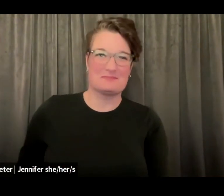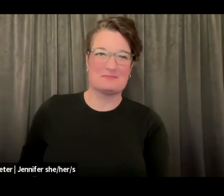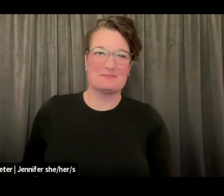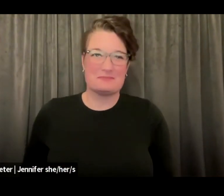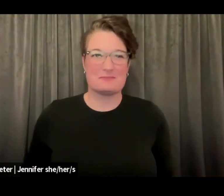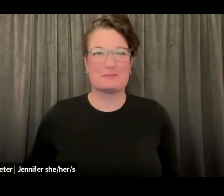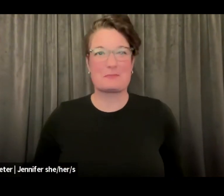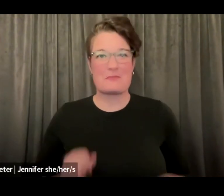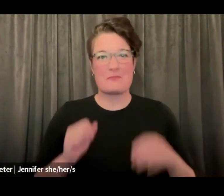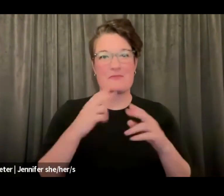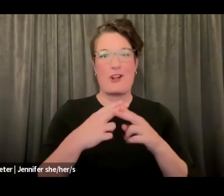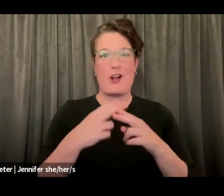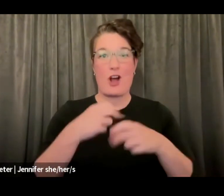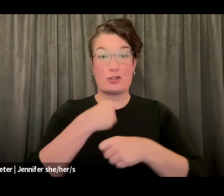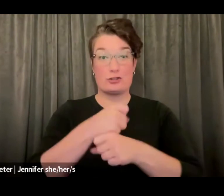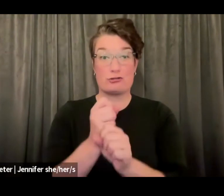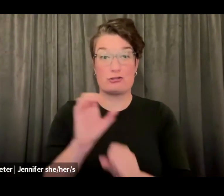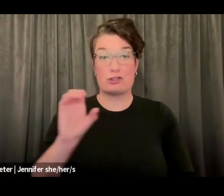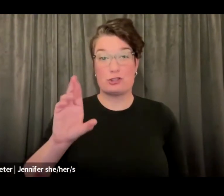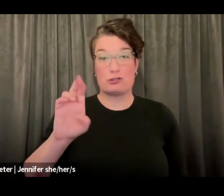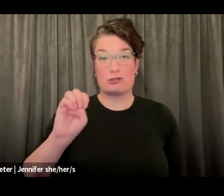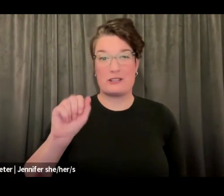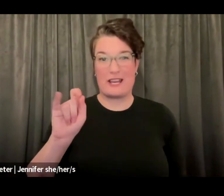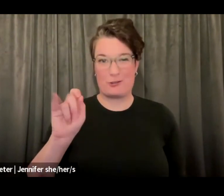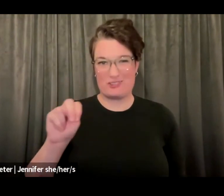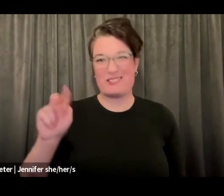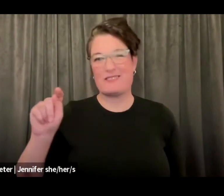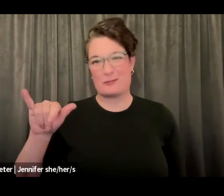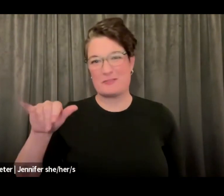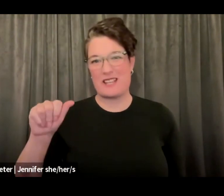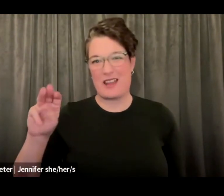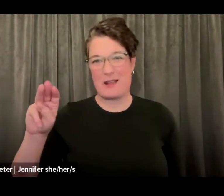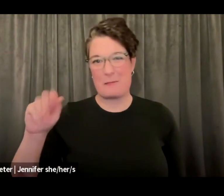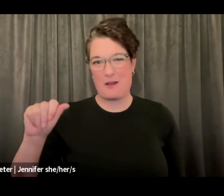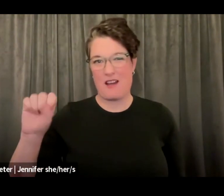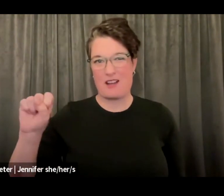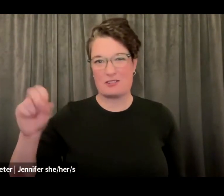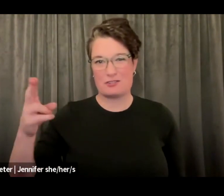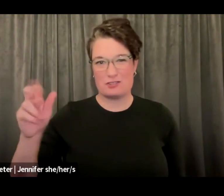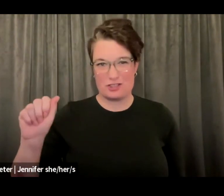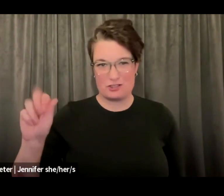So this song is called creation and it's by Taya Ma Shere, who is one of our teachers.